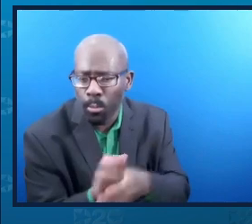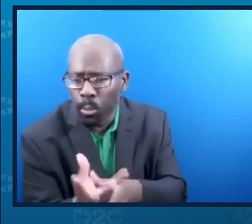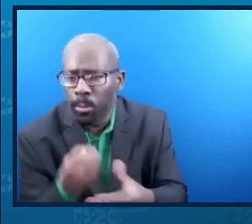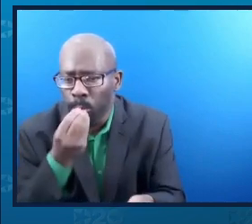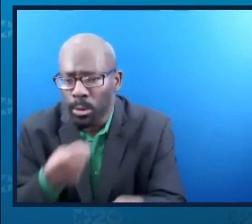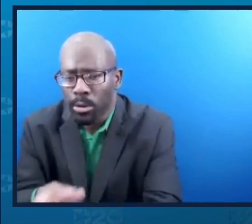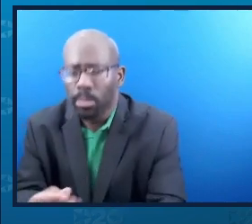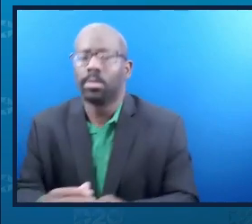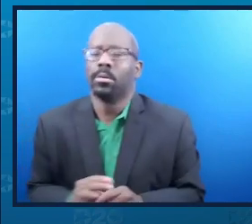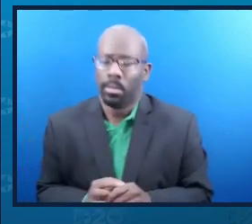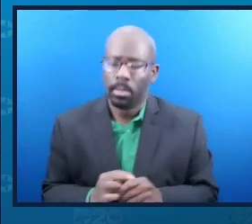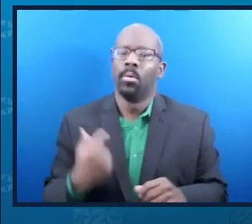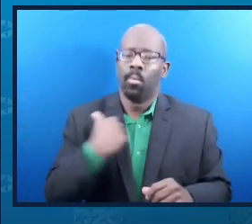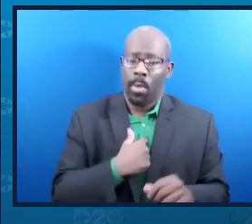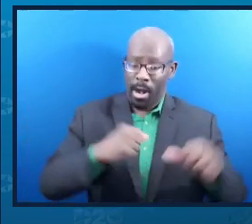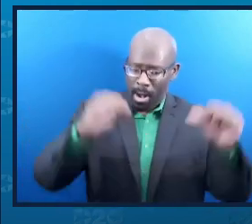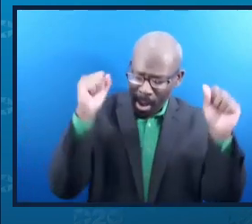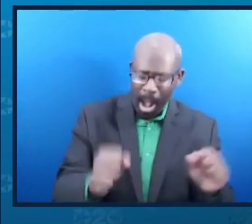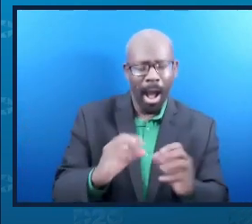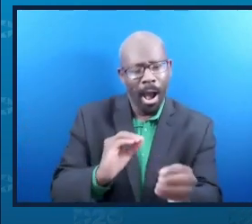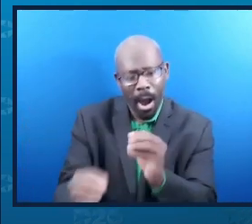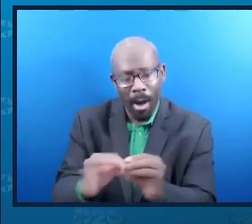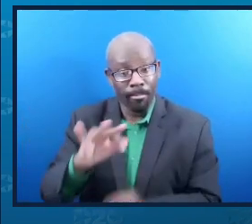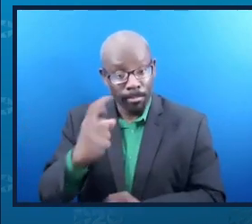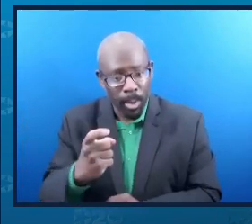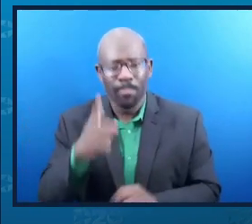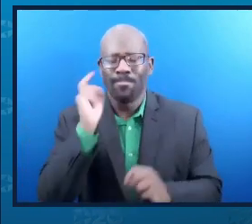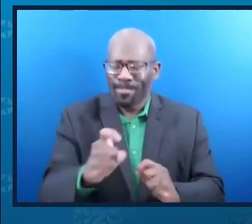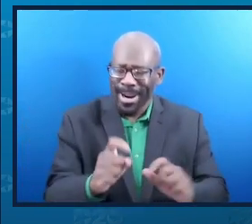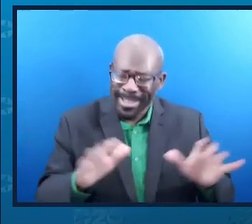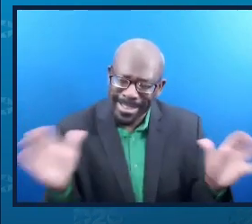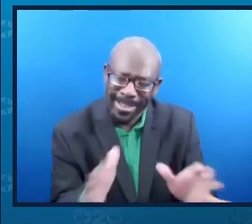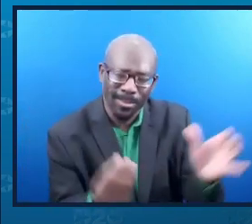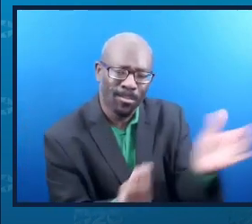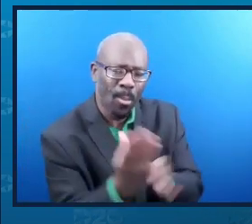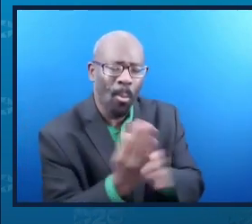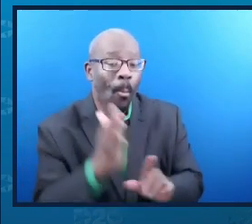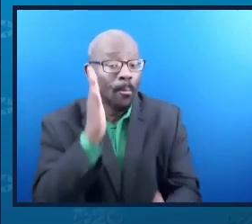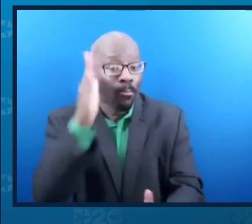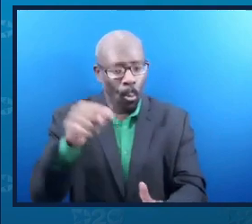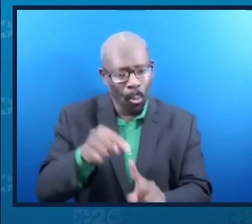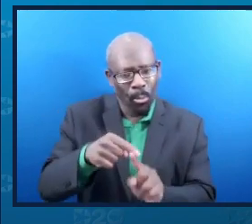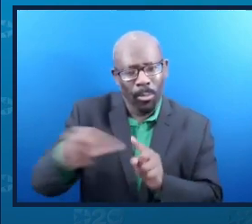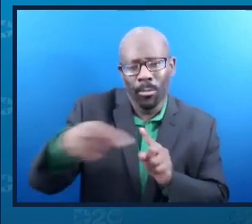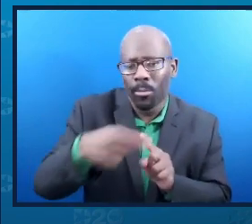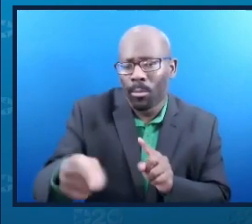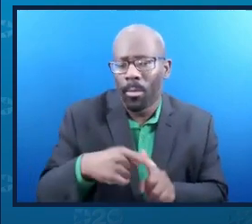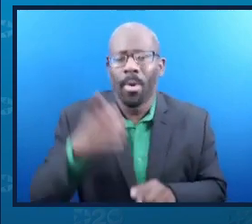THE PROBLEM. TODAY, WE ALL CAN GROW OUR OWN FEATURE. WE NEED OUR LEADERS BE PART OF THE SOLUTION AS WELL.